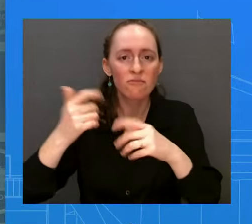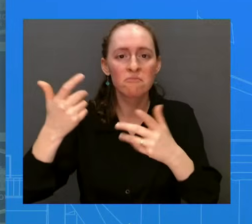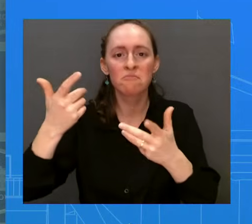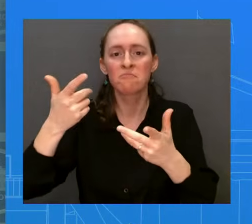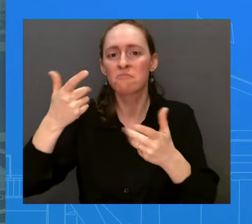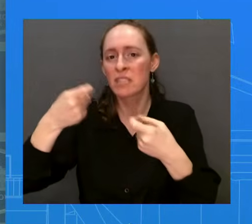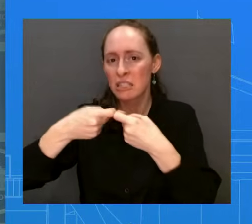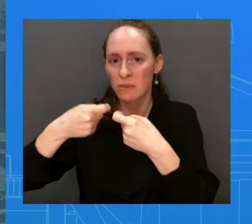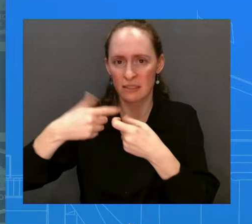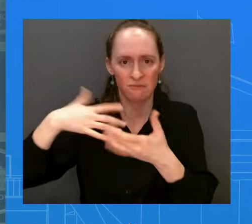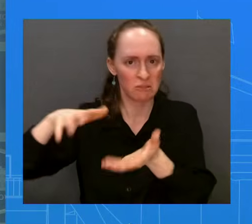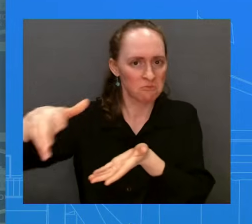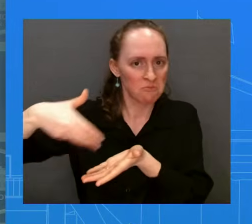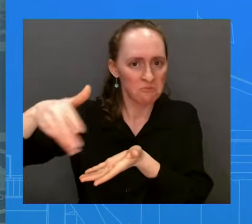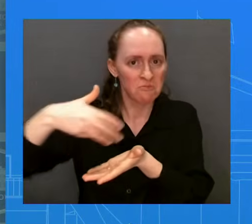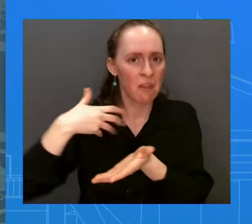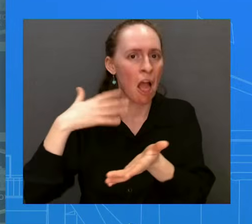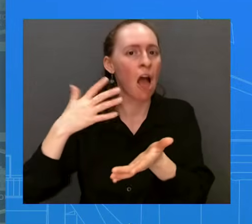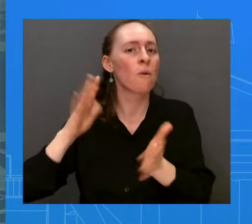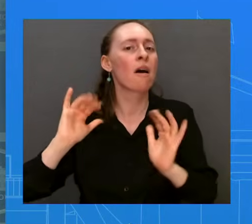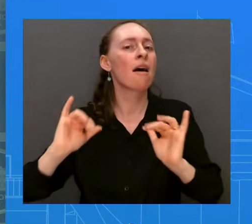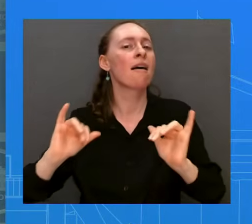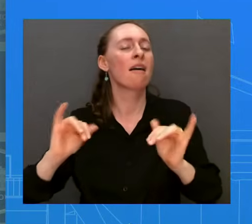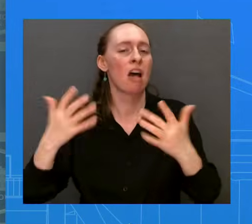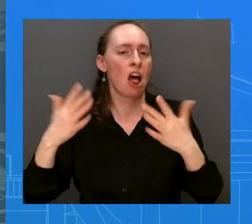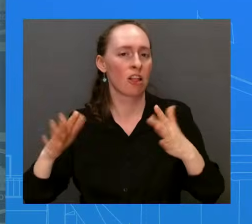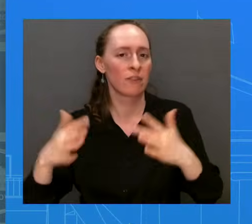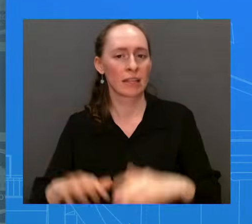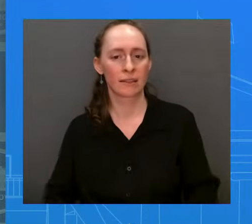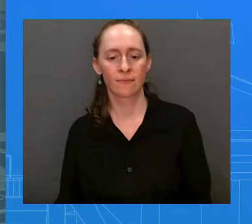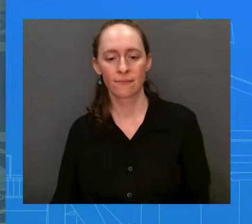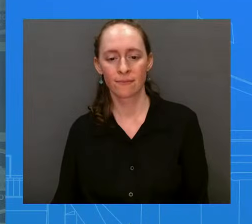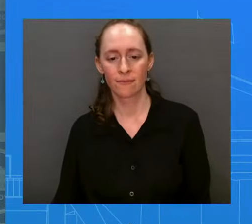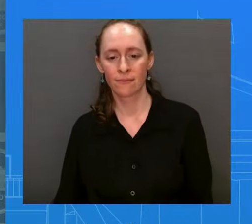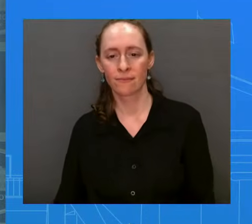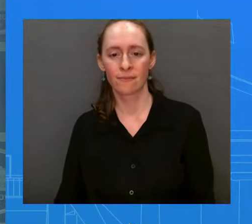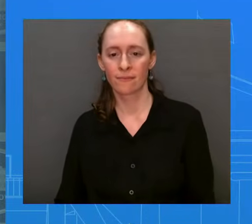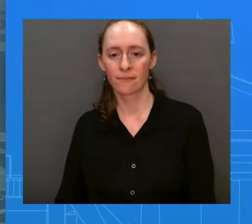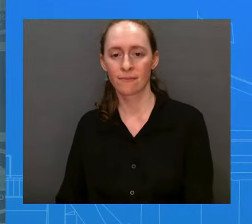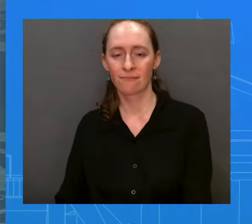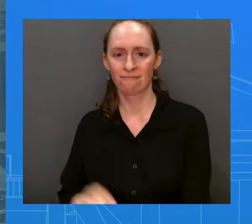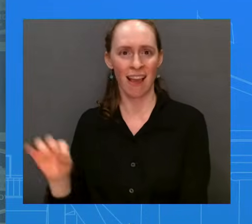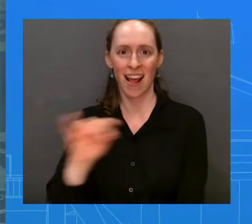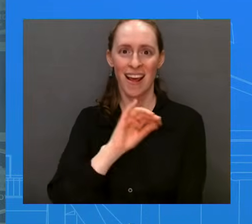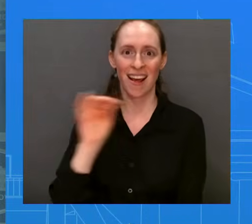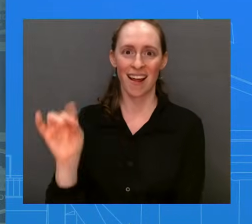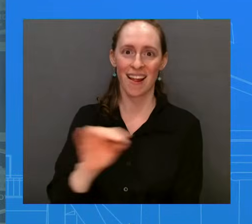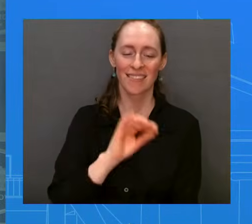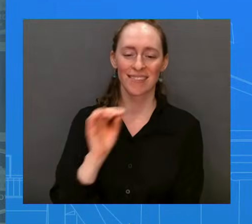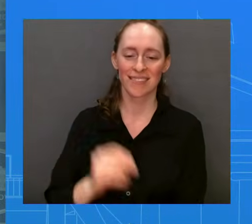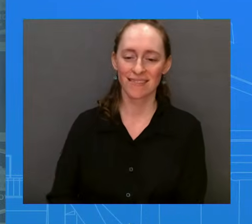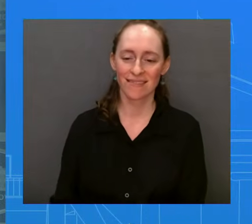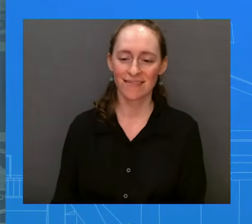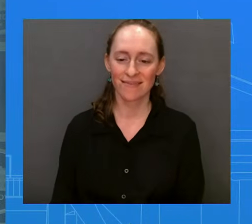Ms. Jean-Pierre: No, no, no. No, we've got to get everybody. The Press: Just a quick follow-up -- Ms. Jean-Pierre: No, no, we got to get everybody. Go ahead. Go ahead. (Cross-talk.) Guys, everybody -- go ahead, Catherine. Go ahead, Catherine. The Press: Chinese spy balloon has been